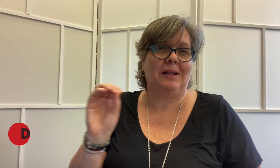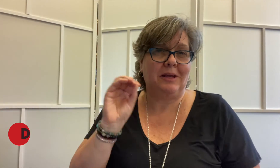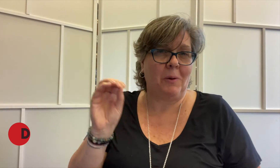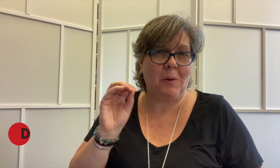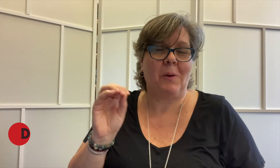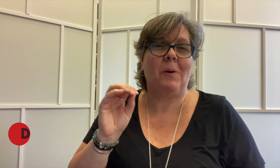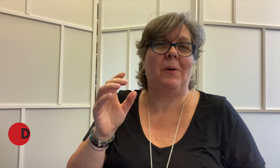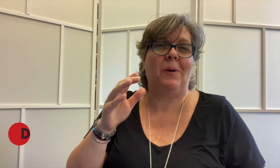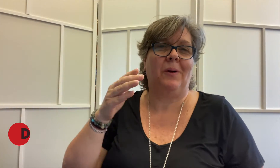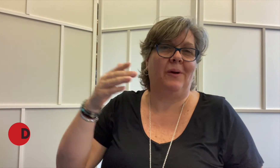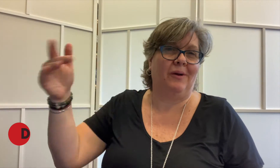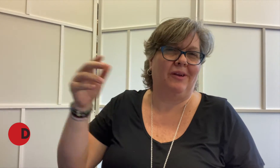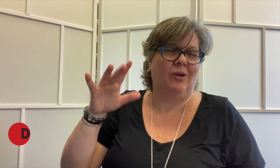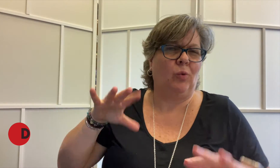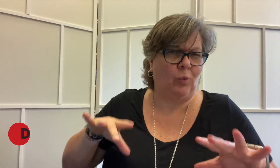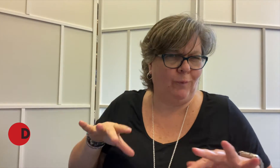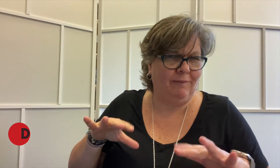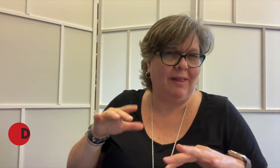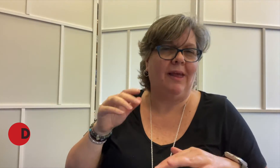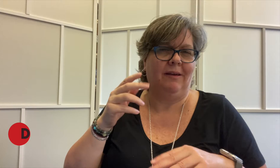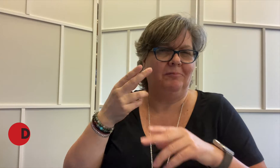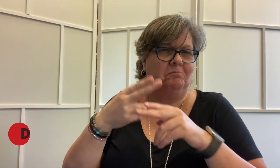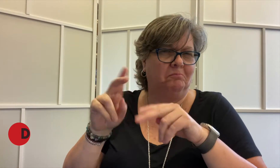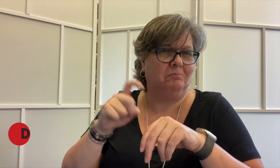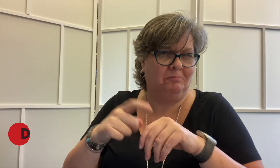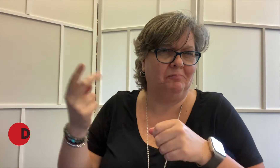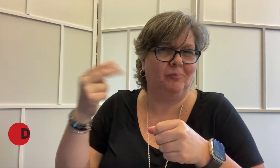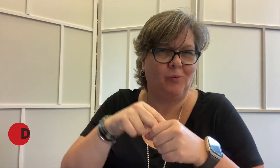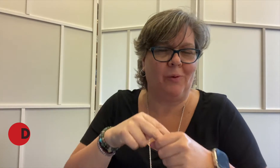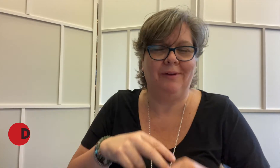Ontario and even Newfoundland joined for a short time.